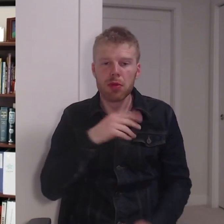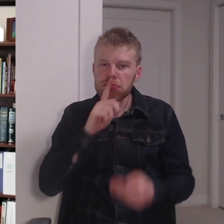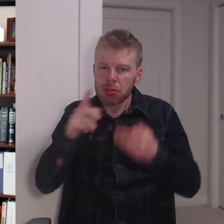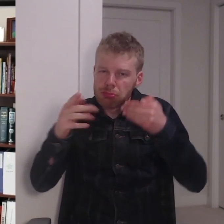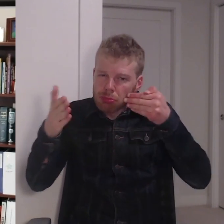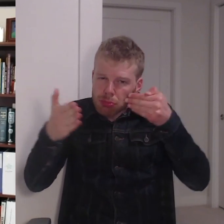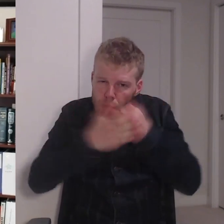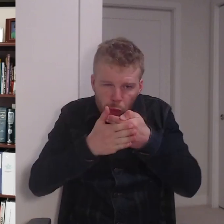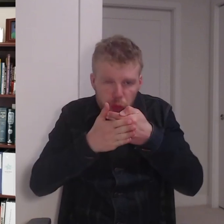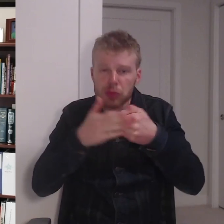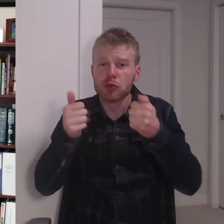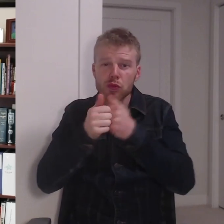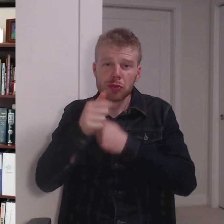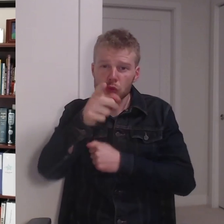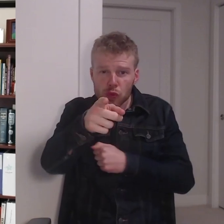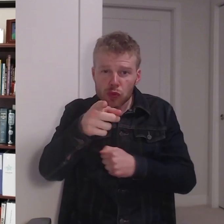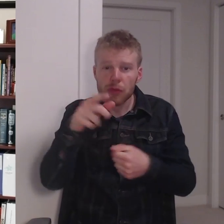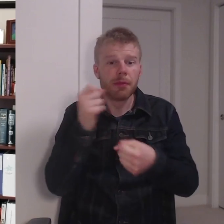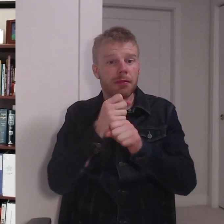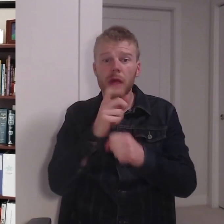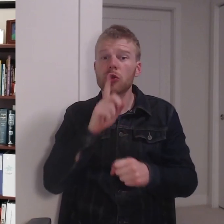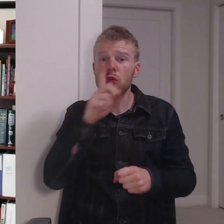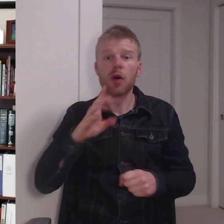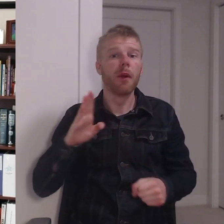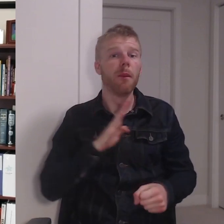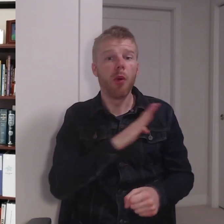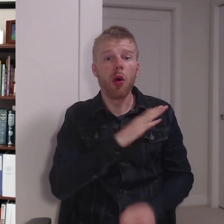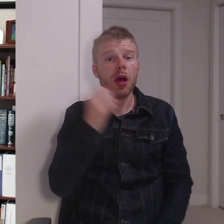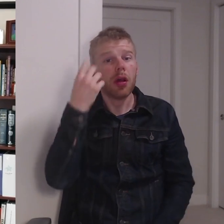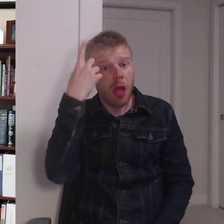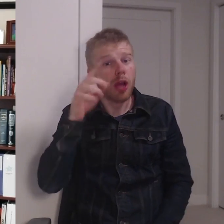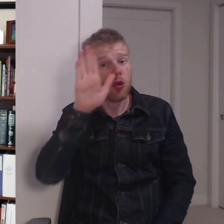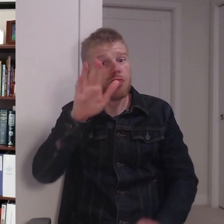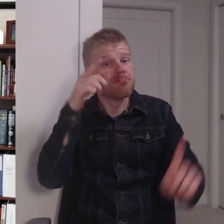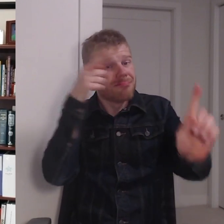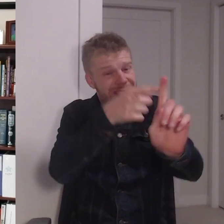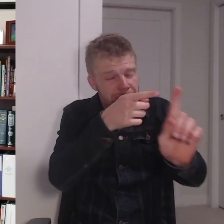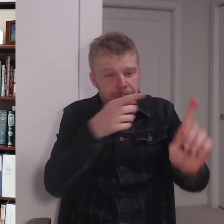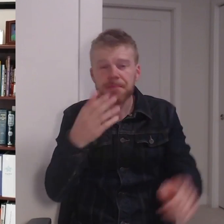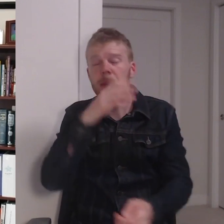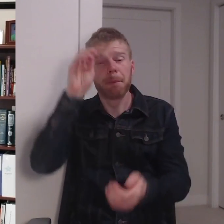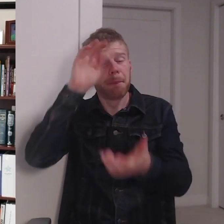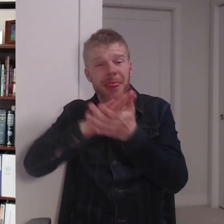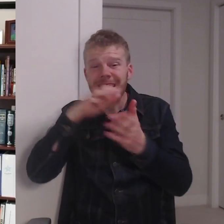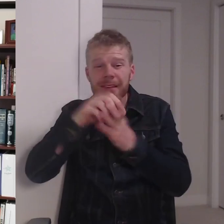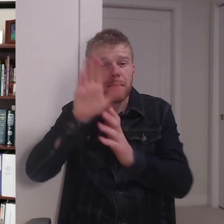members very close to you and make sure they understand your mission and believe